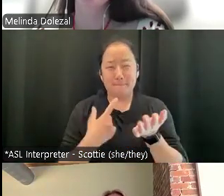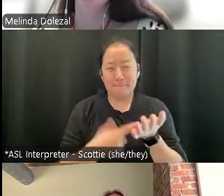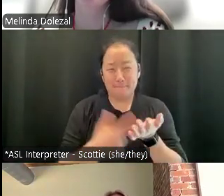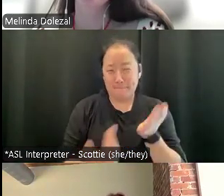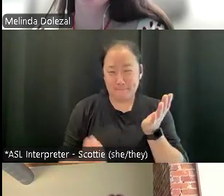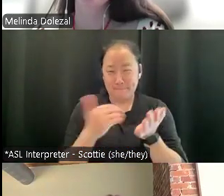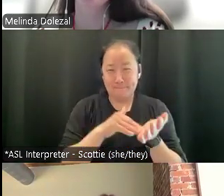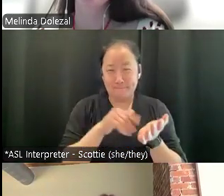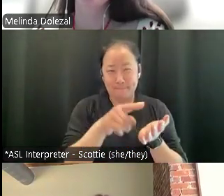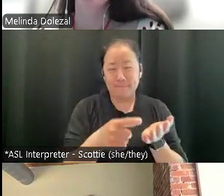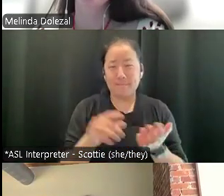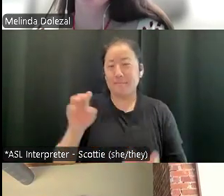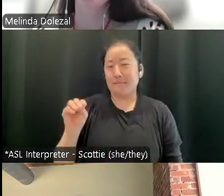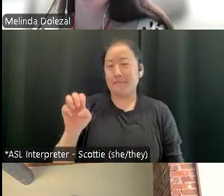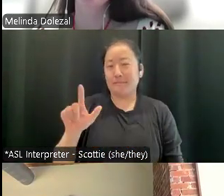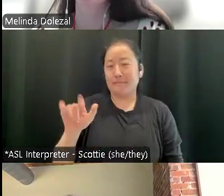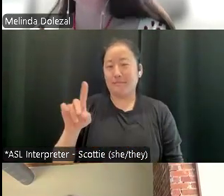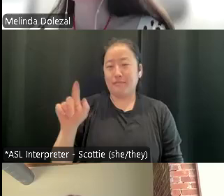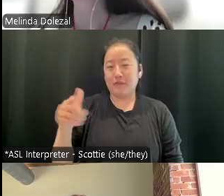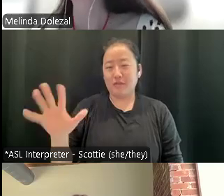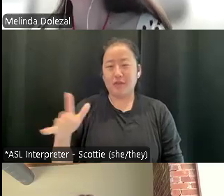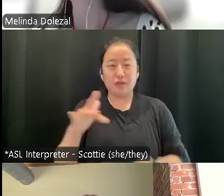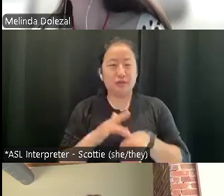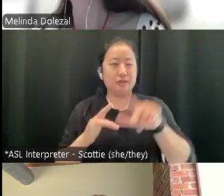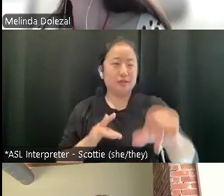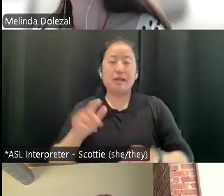Melinda covered this slide really well that AT really addresses all the functional needs of